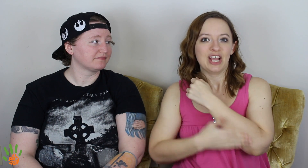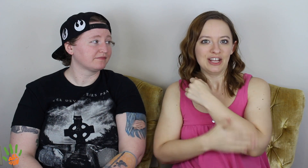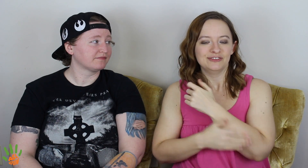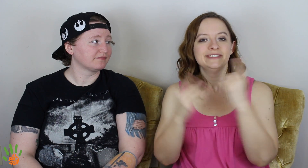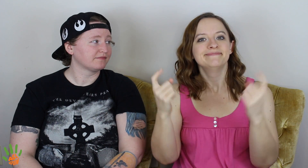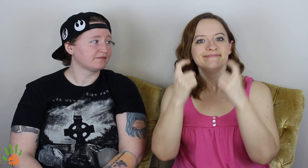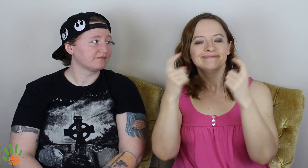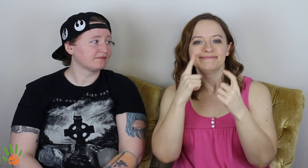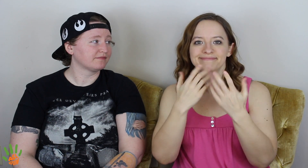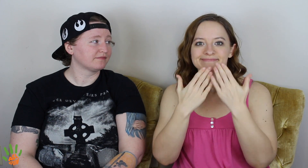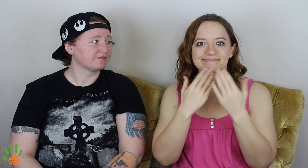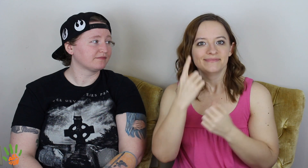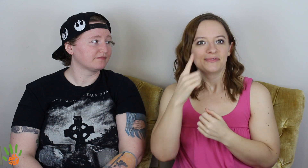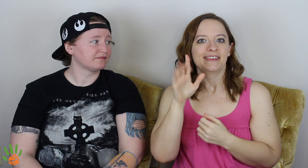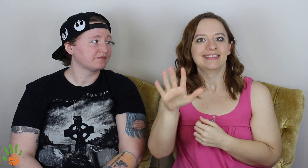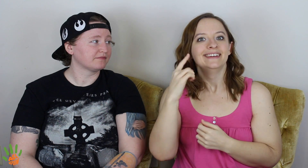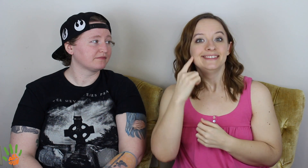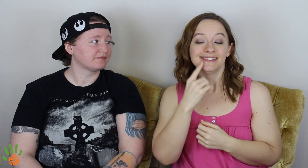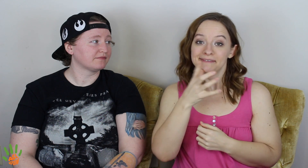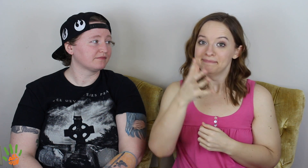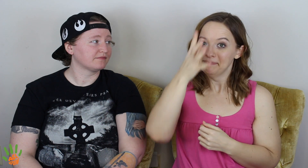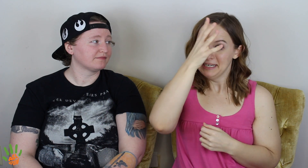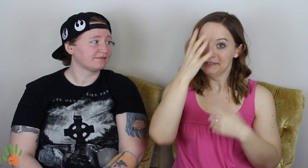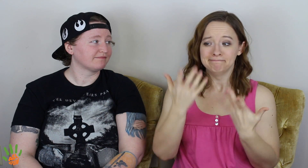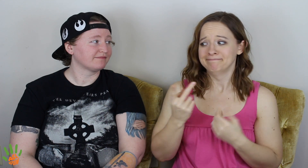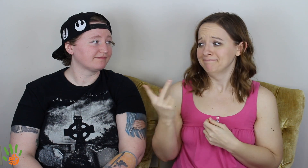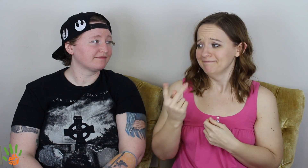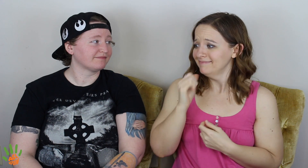all over the country celebrate and thank their parents who are Deaf.